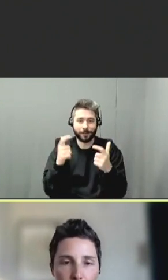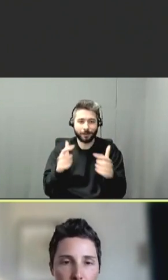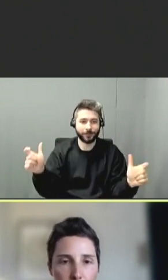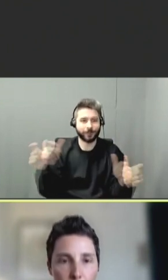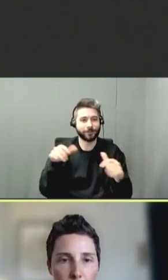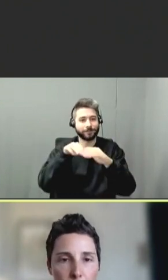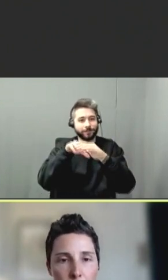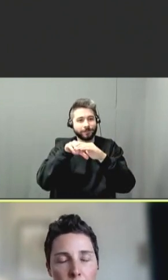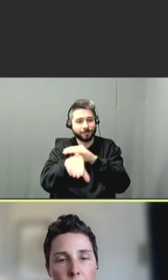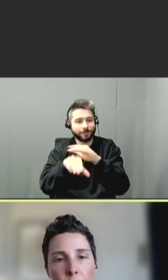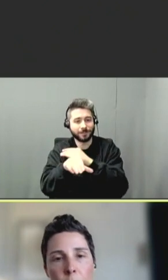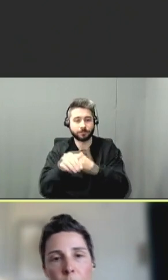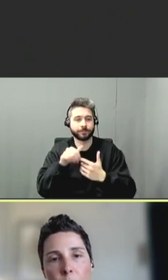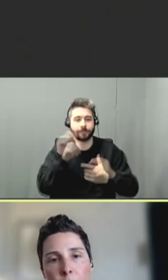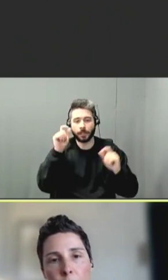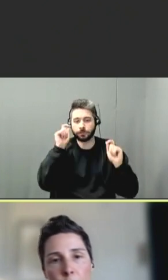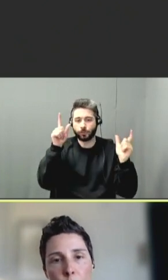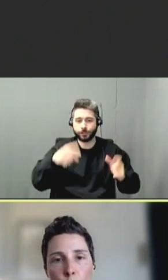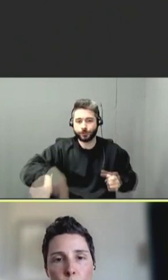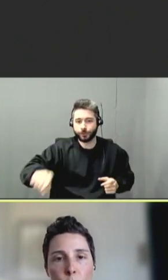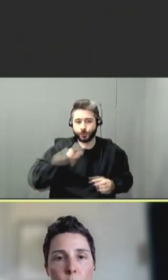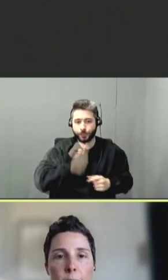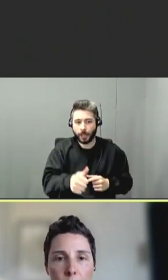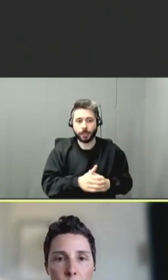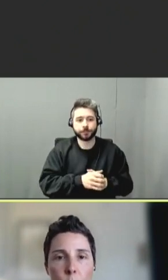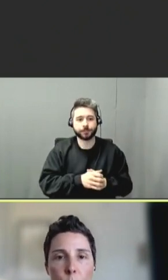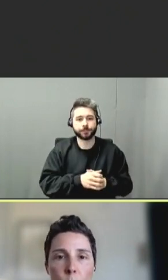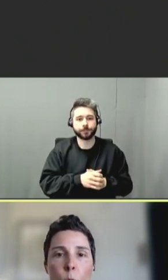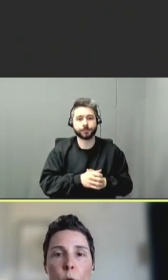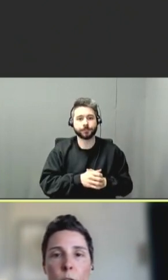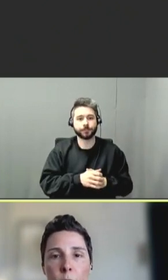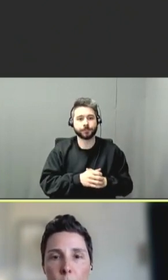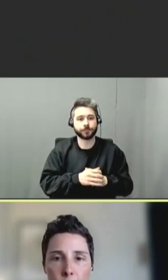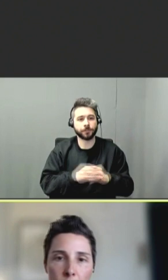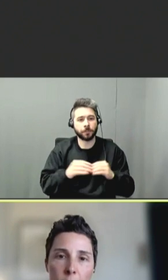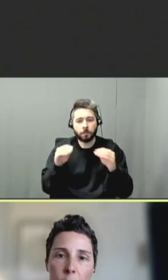surprise to anybody. Guidelines that are more closely aligned with real-world understanding